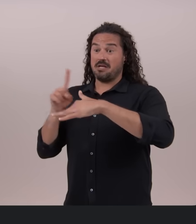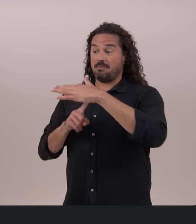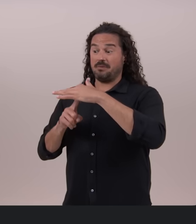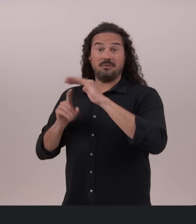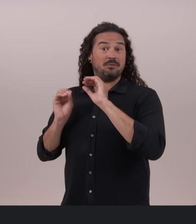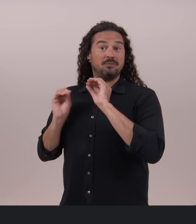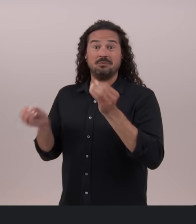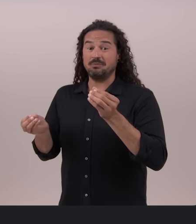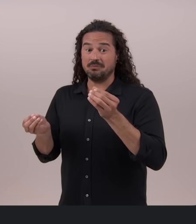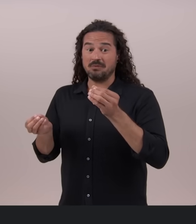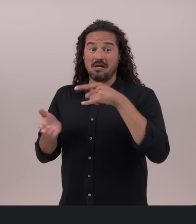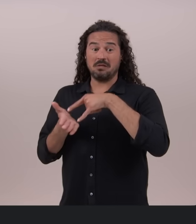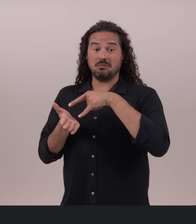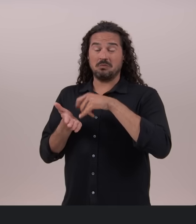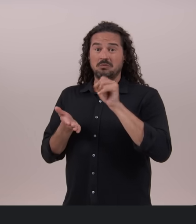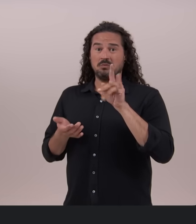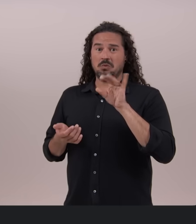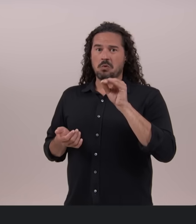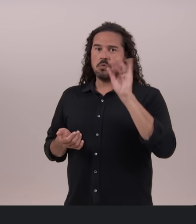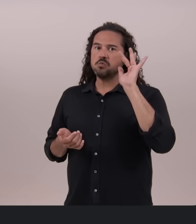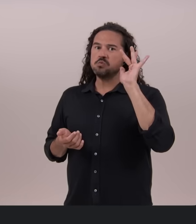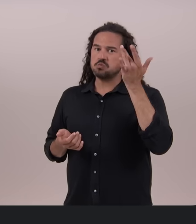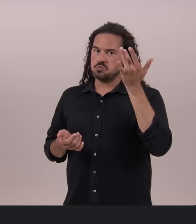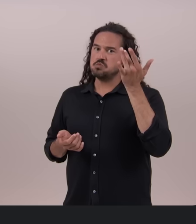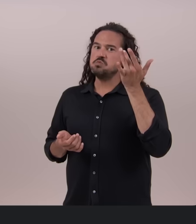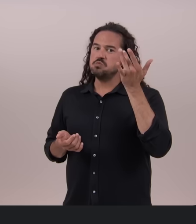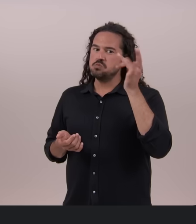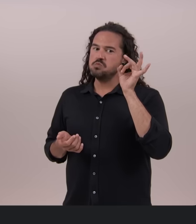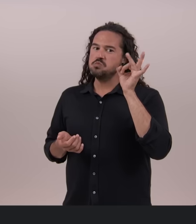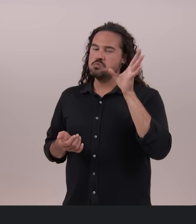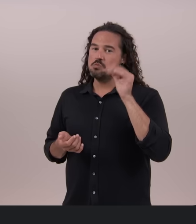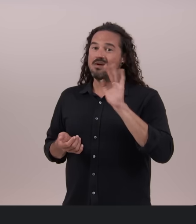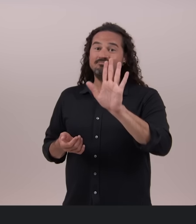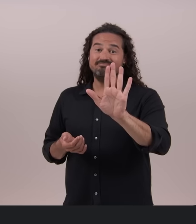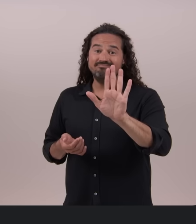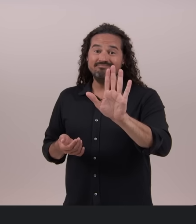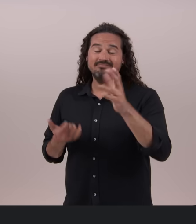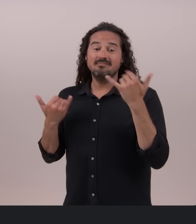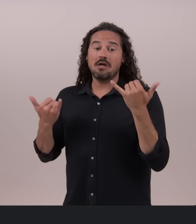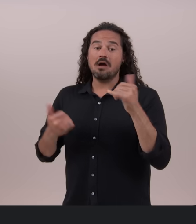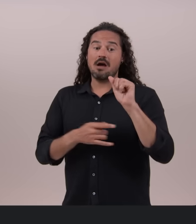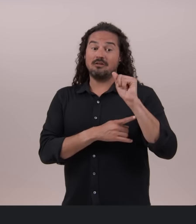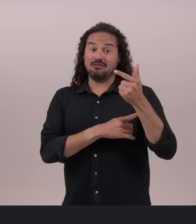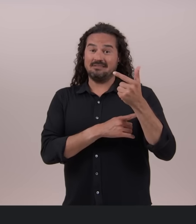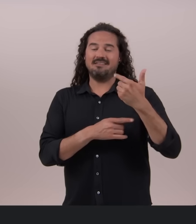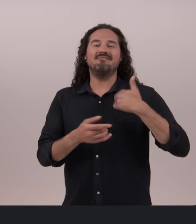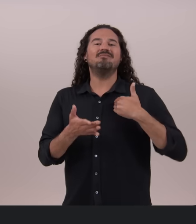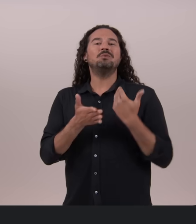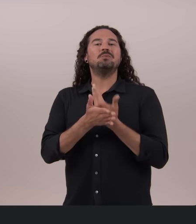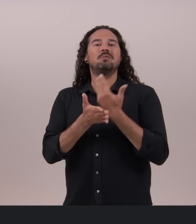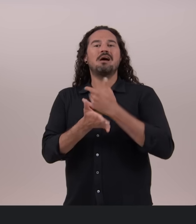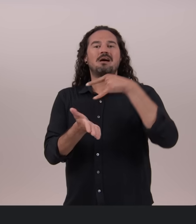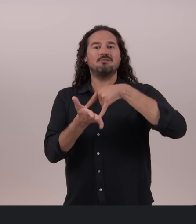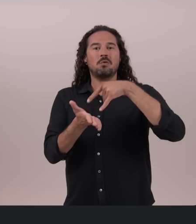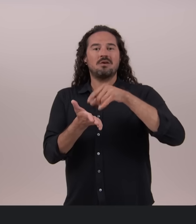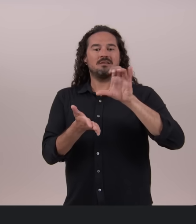Android Studio is kind of a pain, but now, Antigravity has our new Android CLI built in.